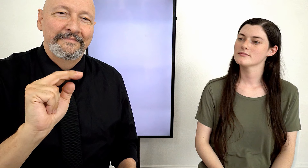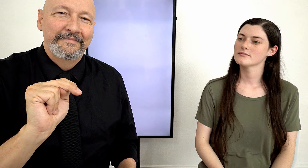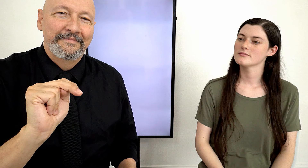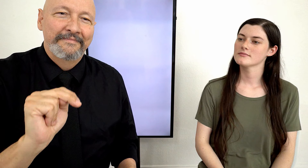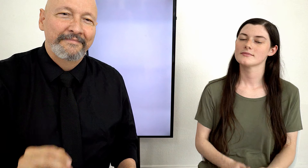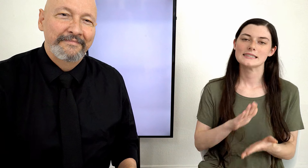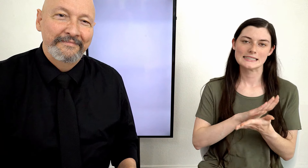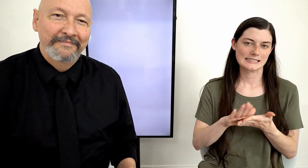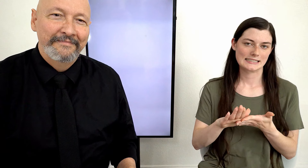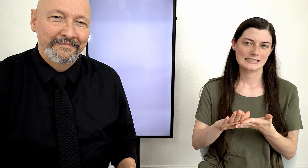clean